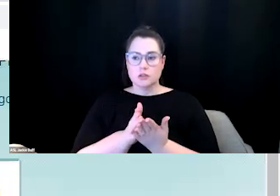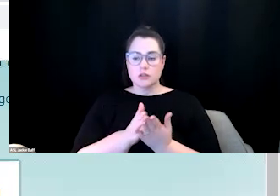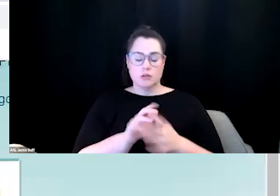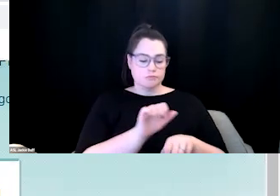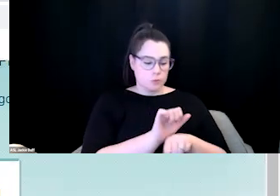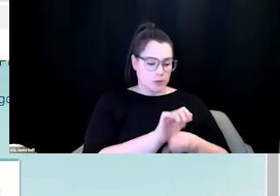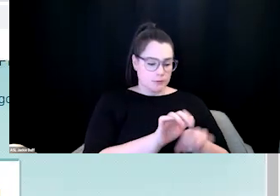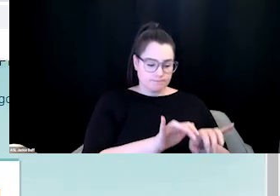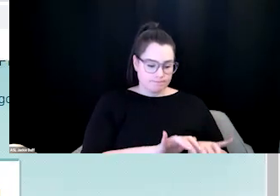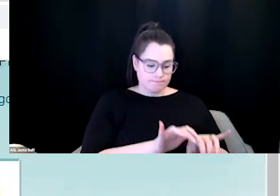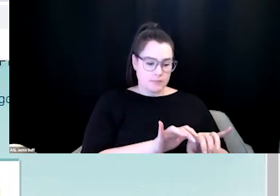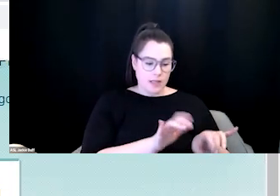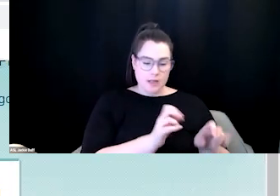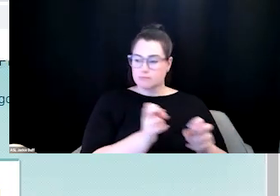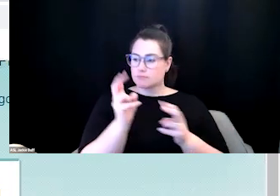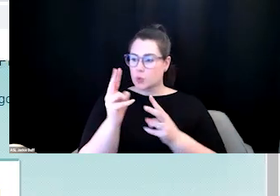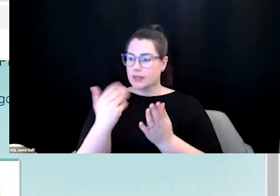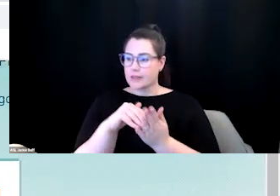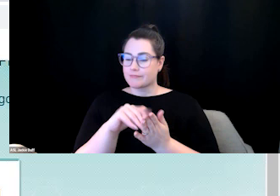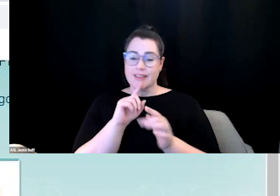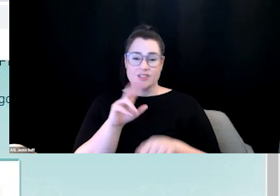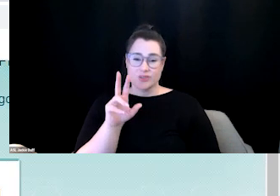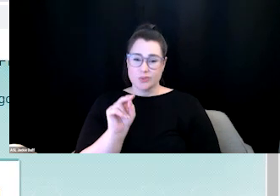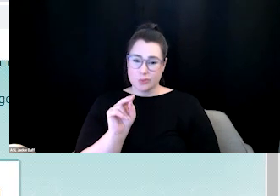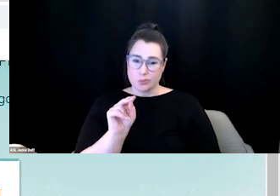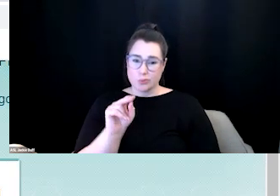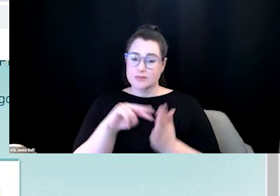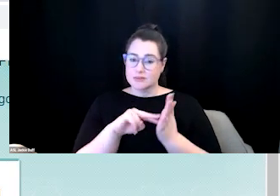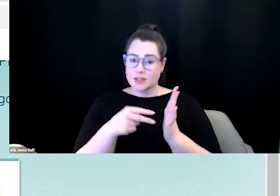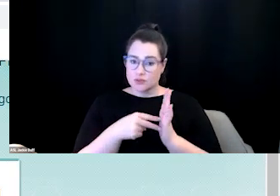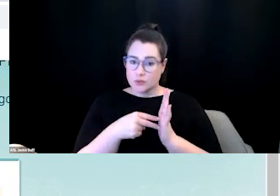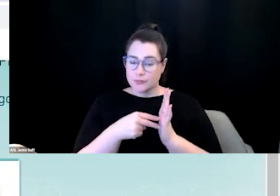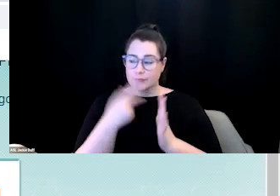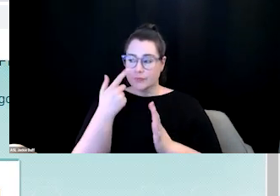The answer is no. The reason was purposeful just because this document has a lot